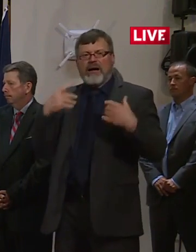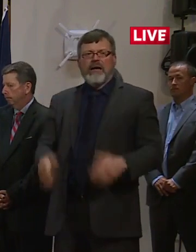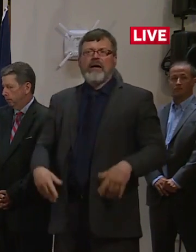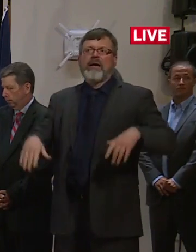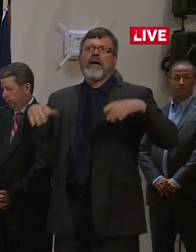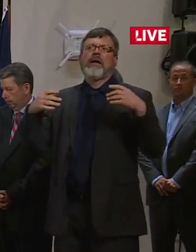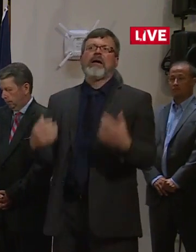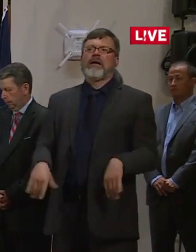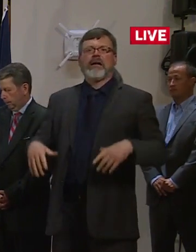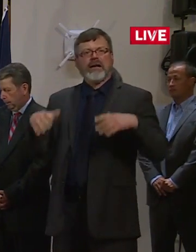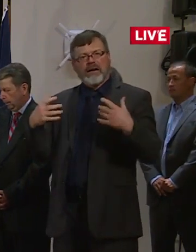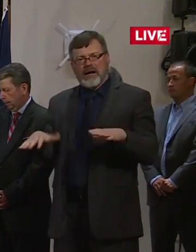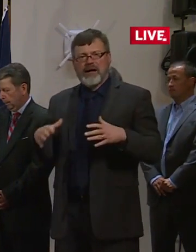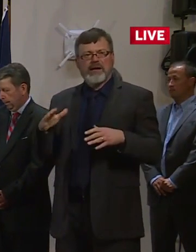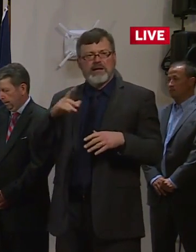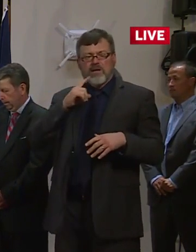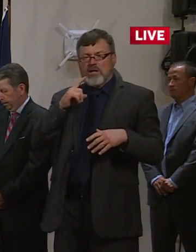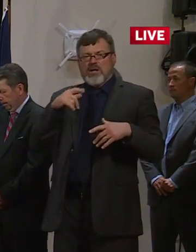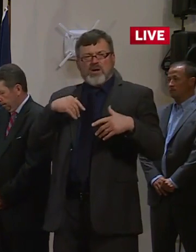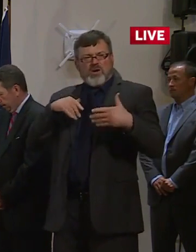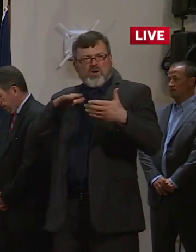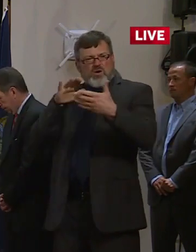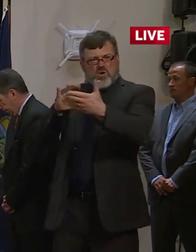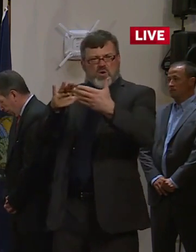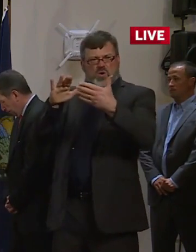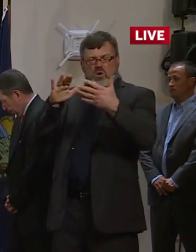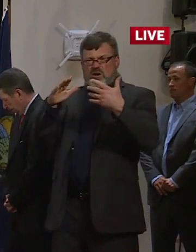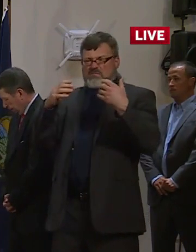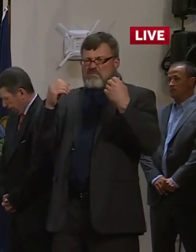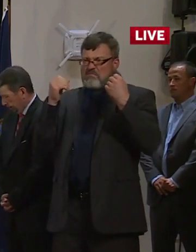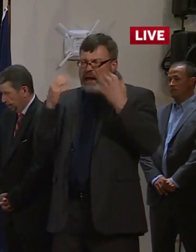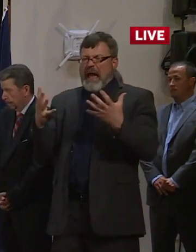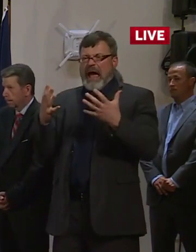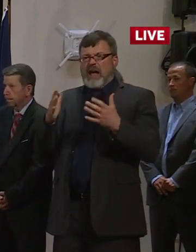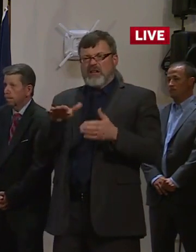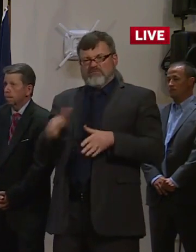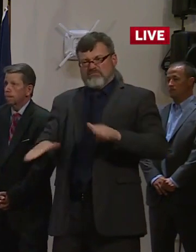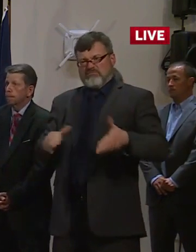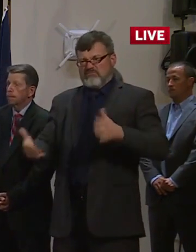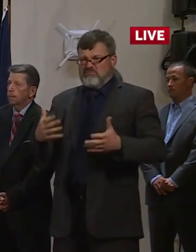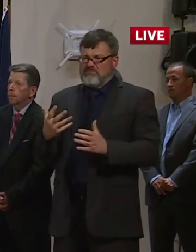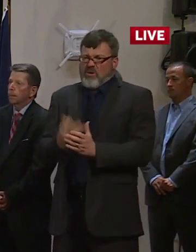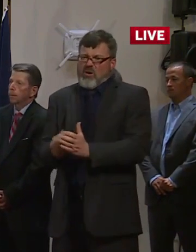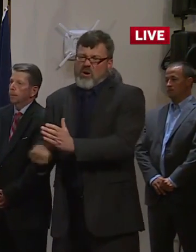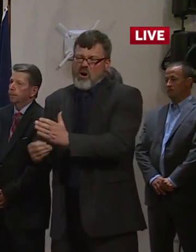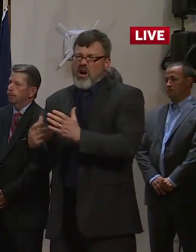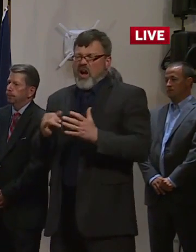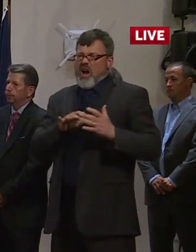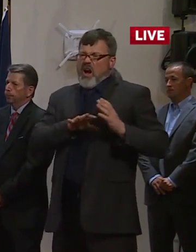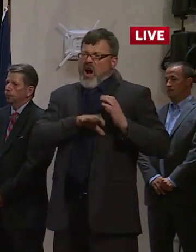BECAUSE HOSPITAL MORGUES MIGHT NOT BE ABLE TO HANDLE WHAT WAS COMING.